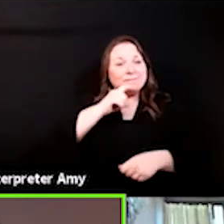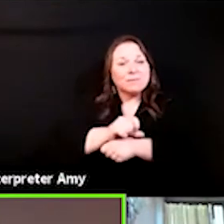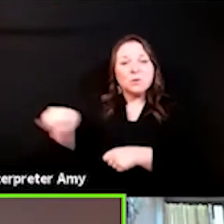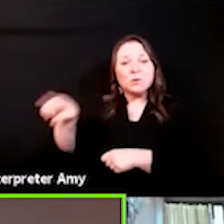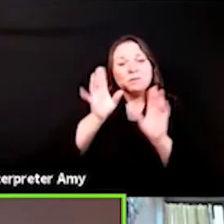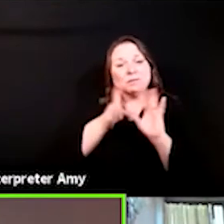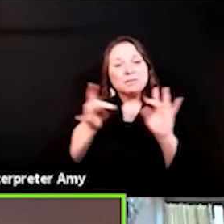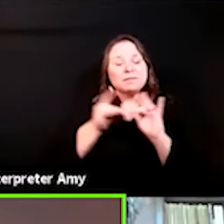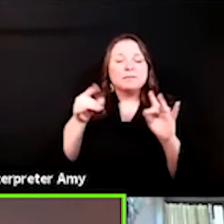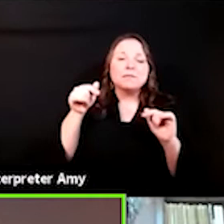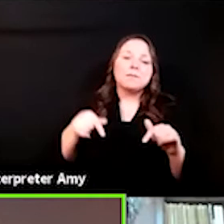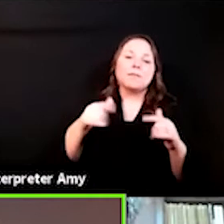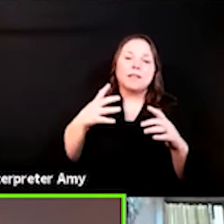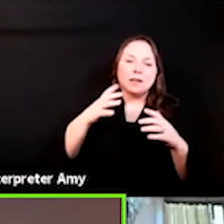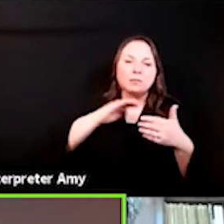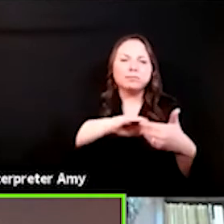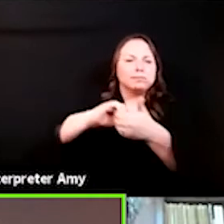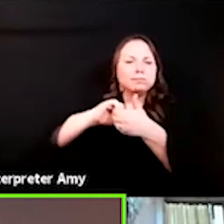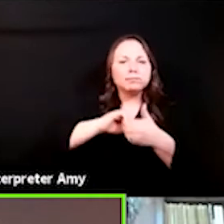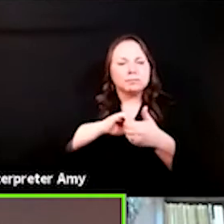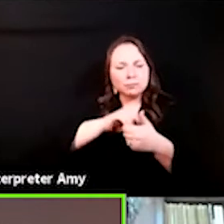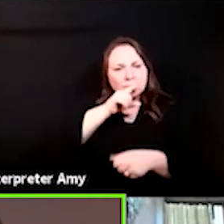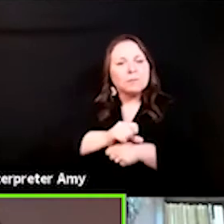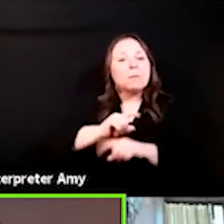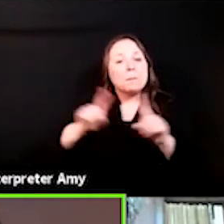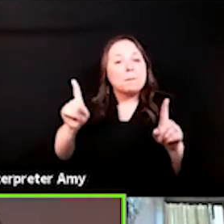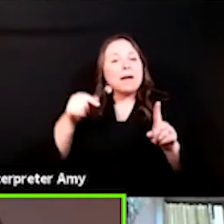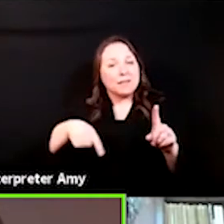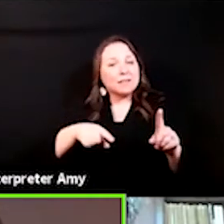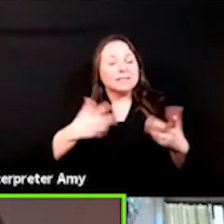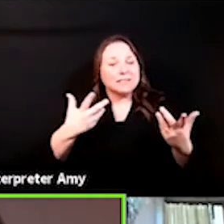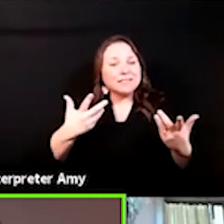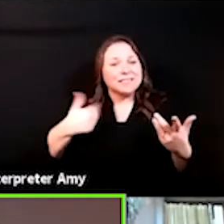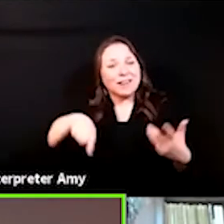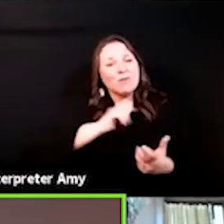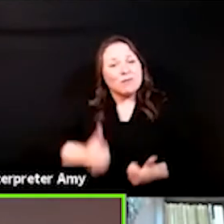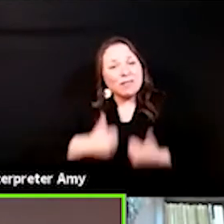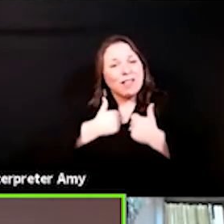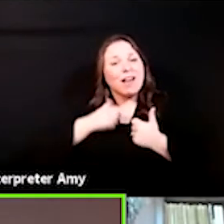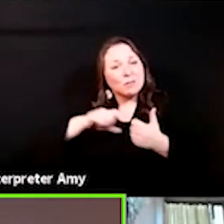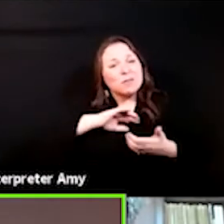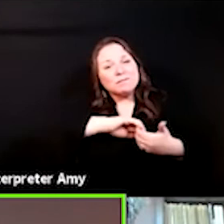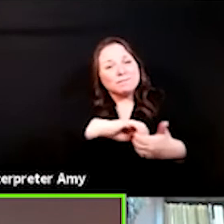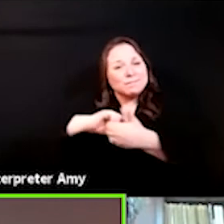YOU ALL TALKED ABOUT HOW THIS HAS BEEN A GLOBAL RESPONSE, BUT IT IS A REALITY. WE ARE IN THIS TOGETHER AND OUR